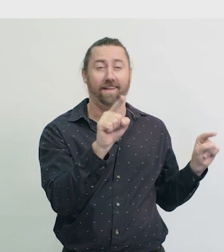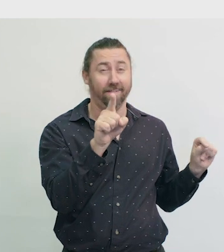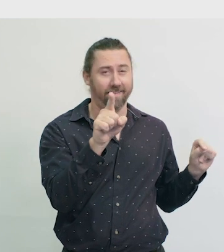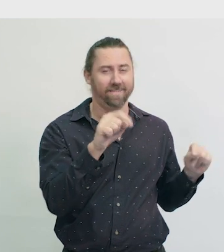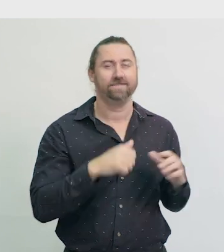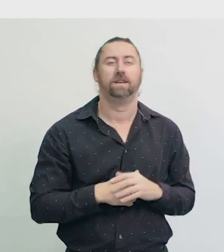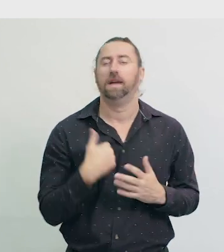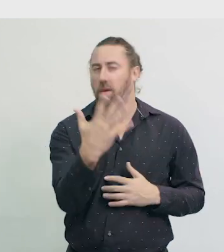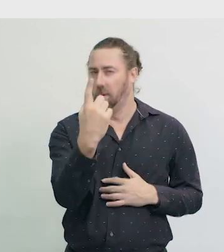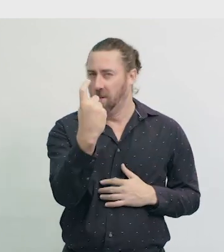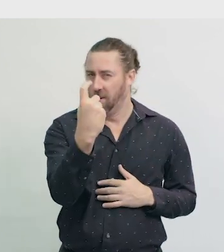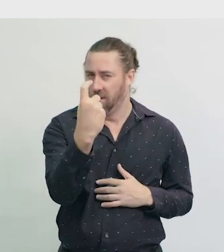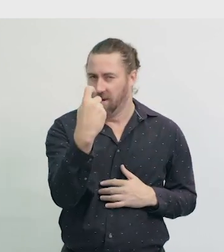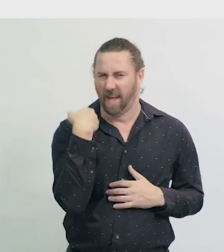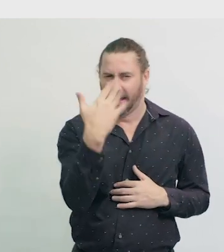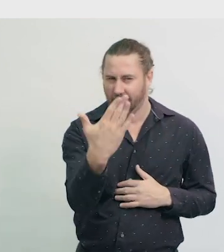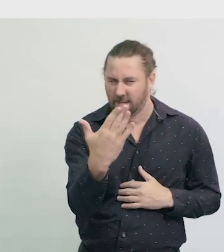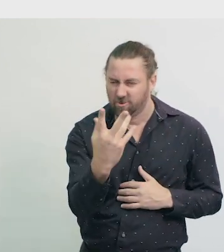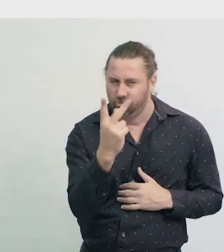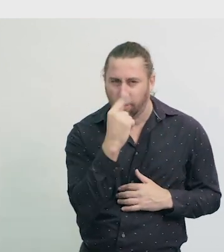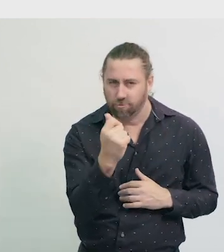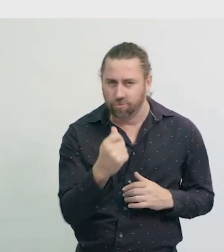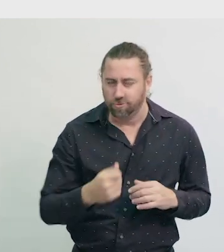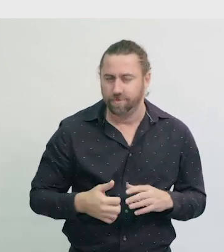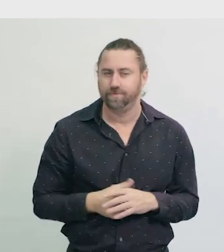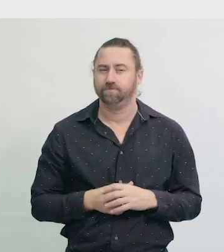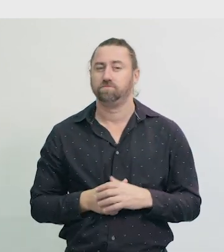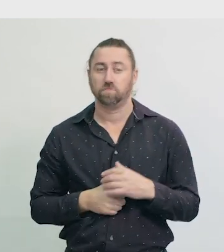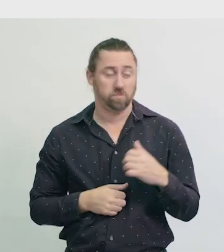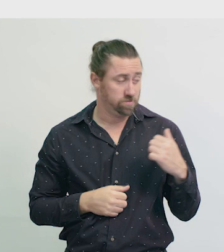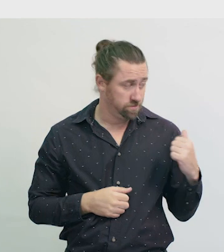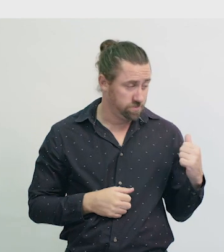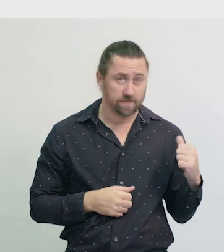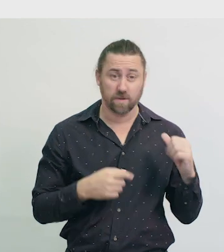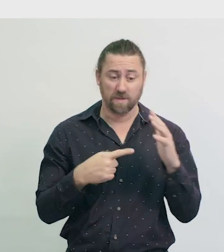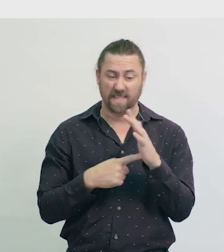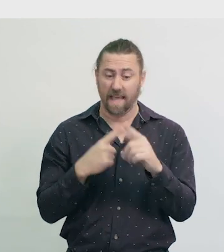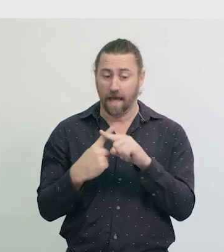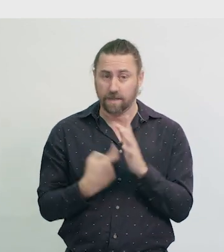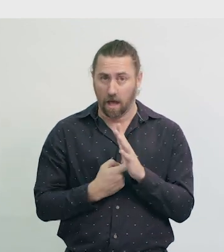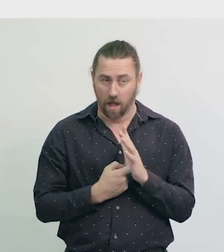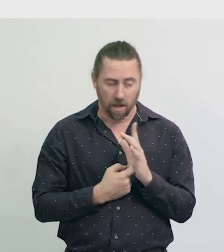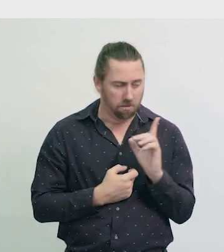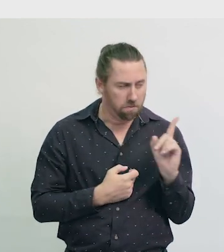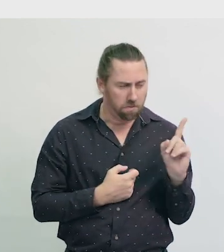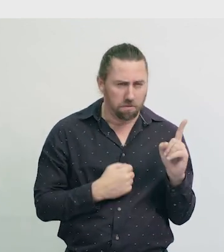Okay. One more, to challenge ourselves. Could we calculate Angle 'T-X-R'?